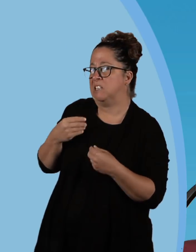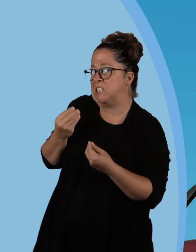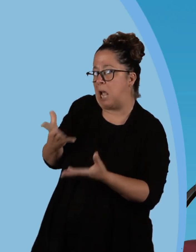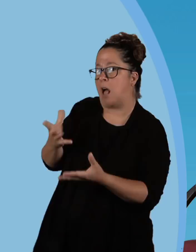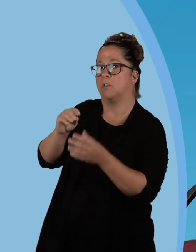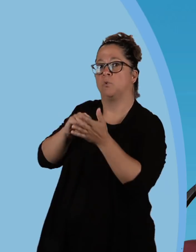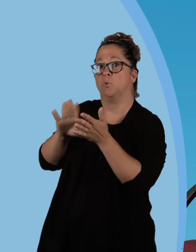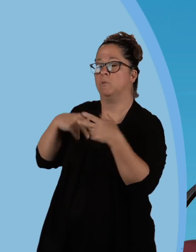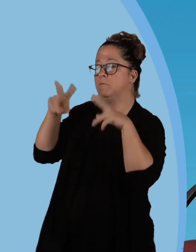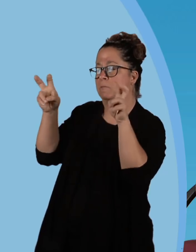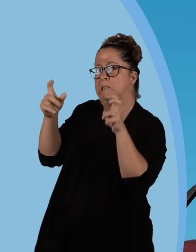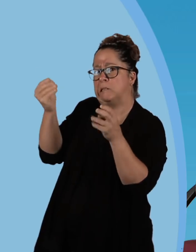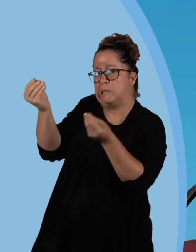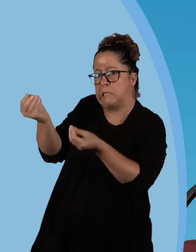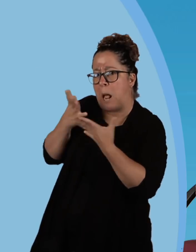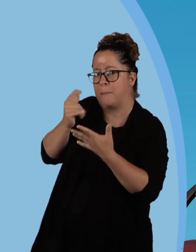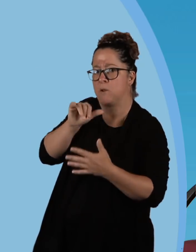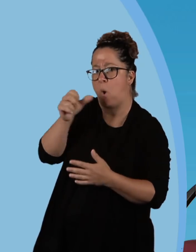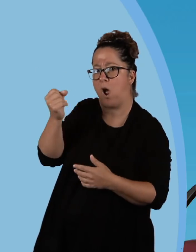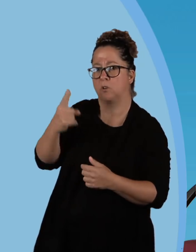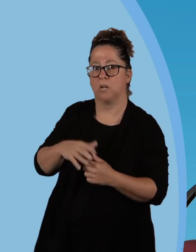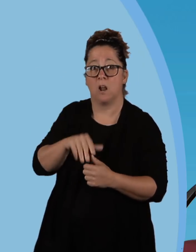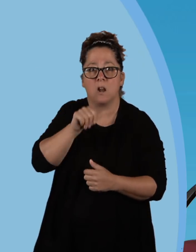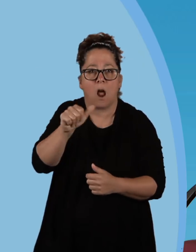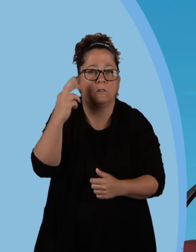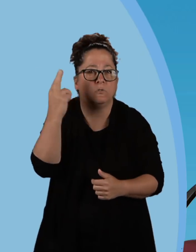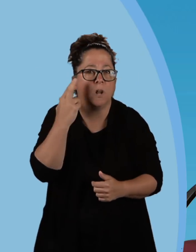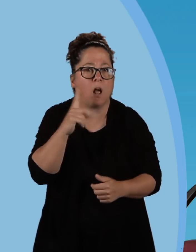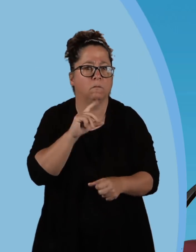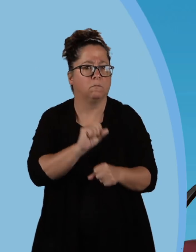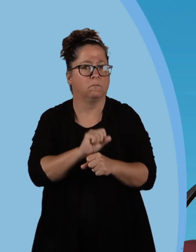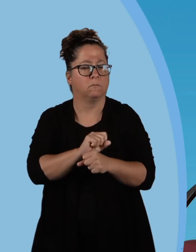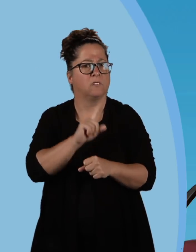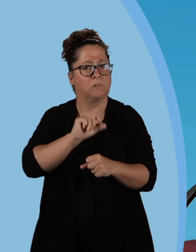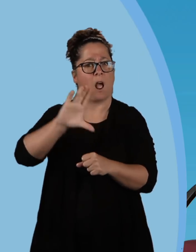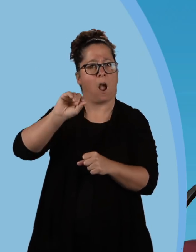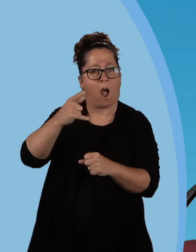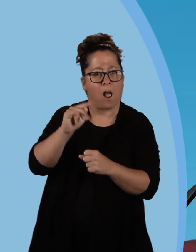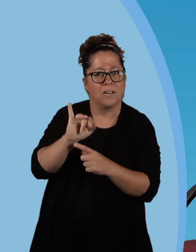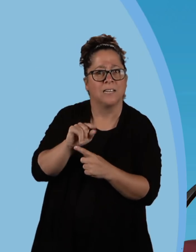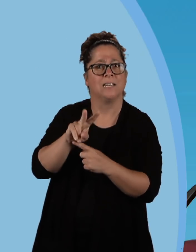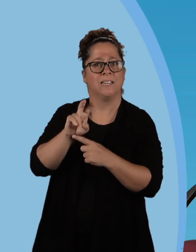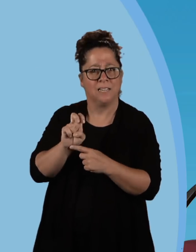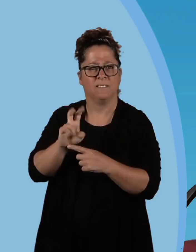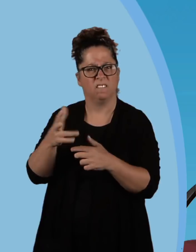'Tell me if you are not understanding,'" not realizing that that is really a cognitively tough task to do.